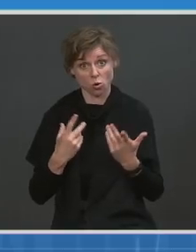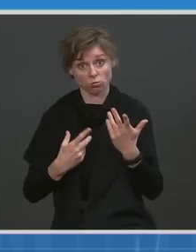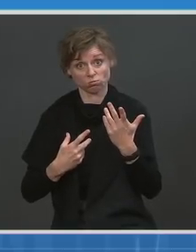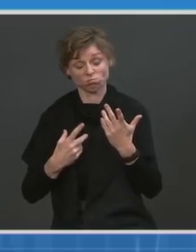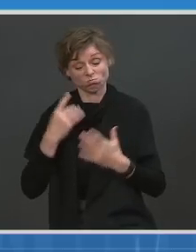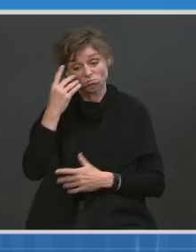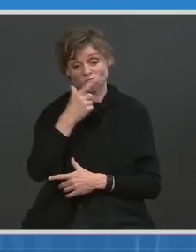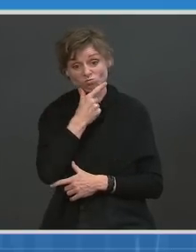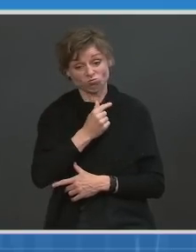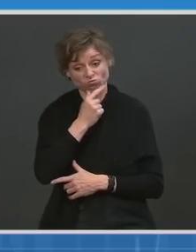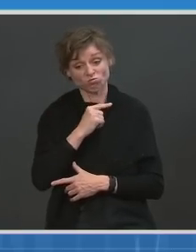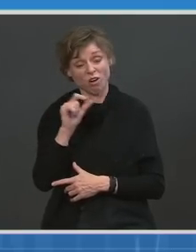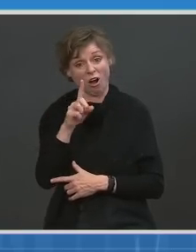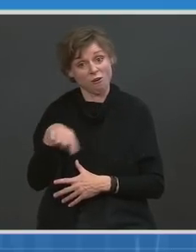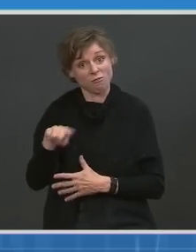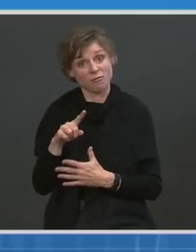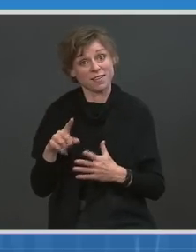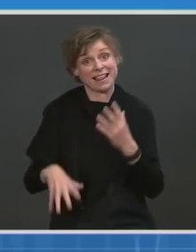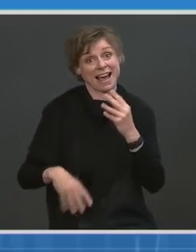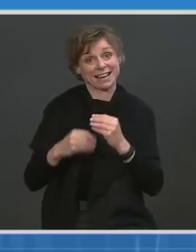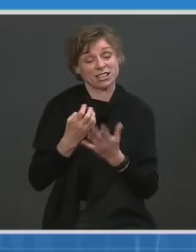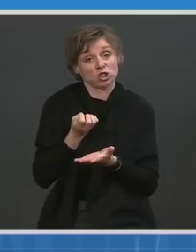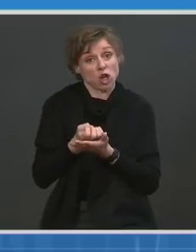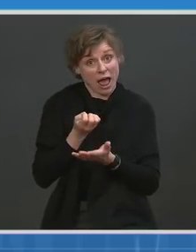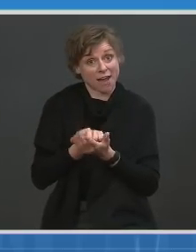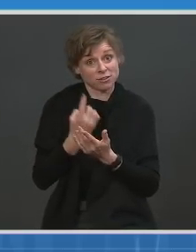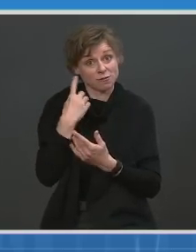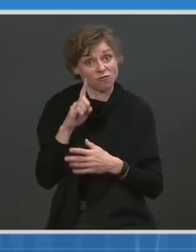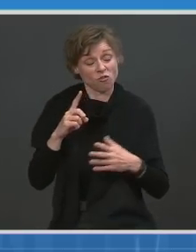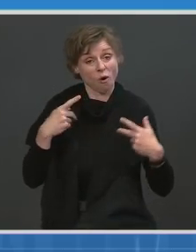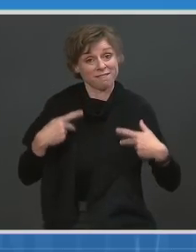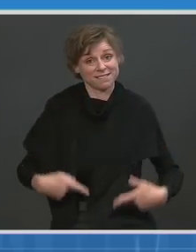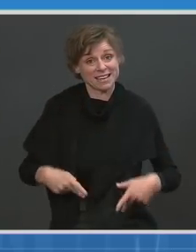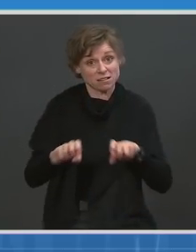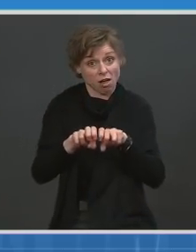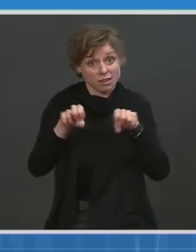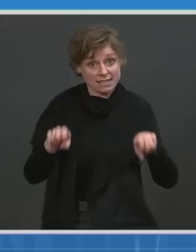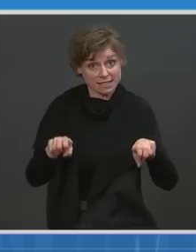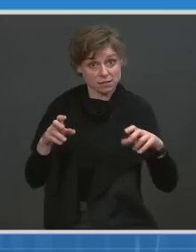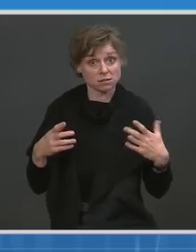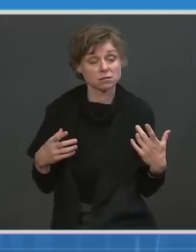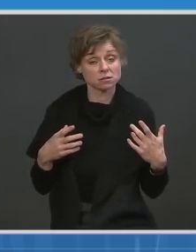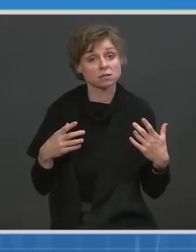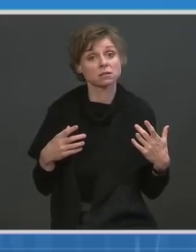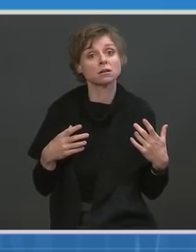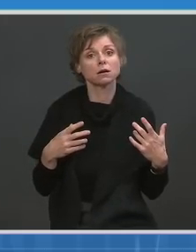today, CDC is pleased to update our recommendations for physical distancing between students and classrooms